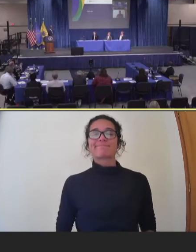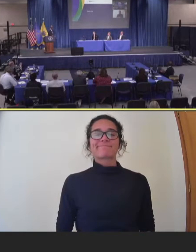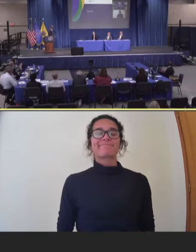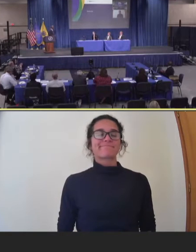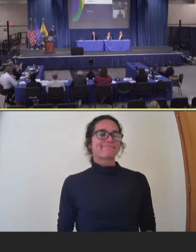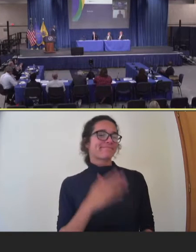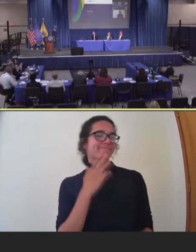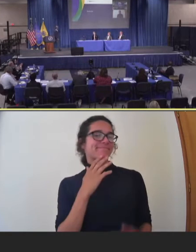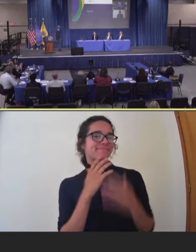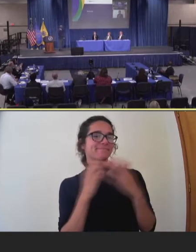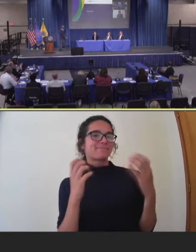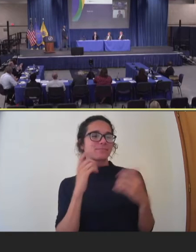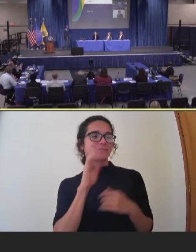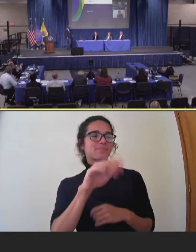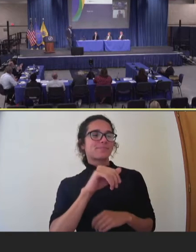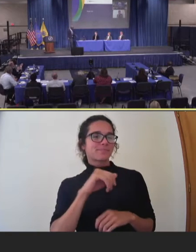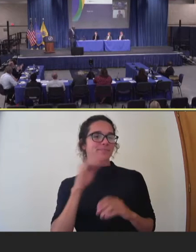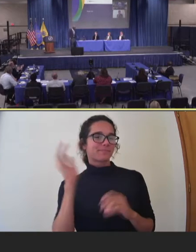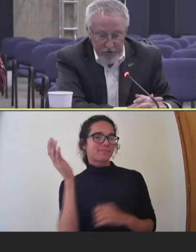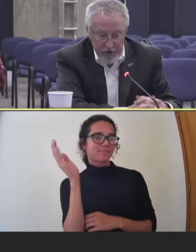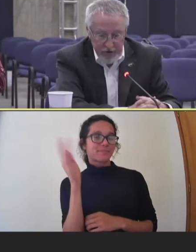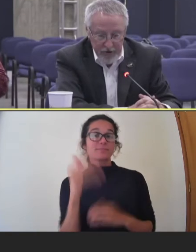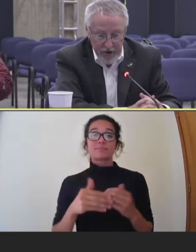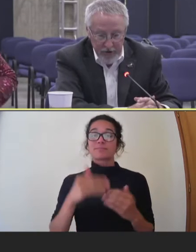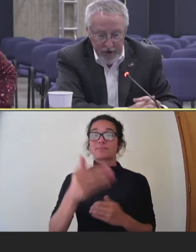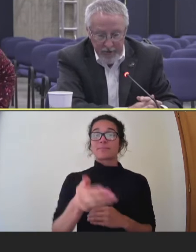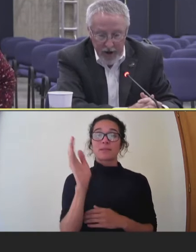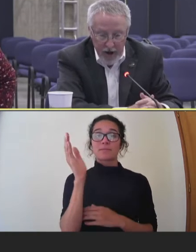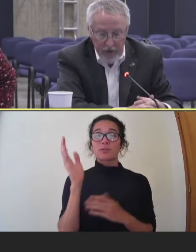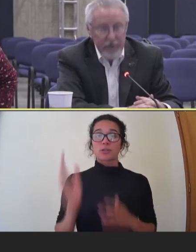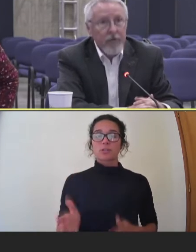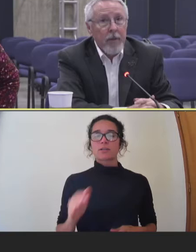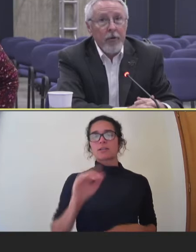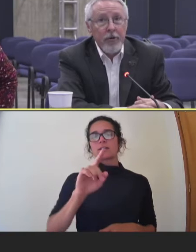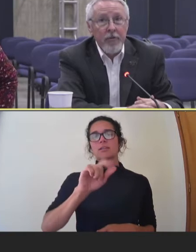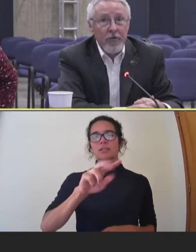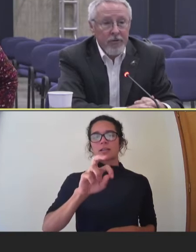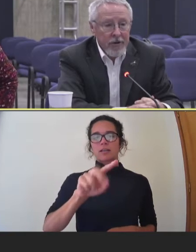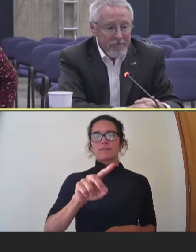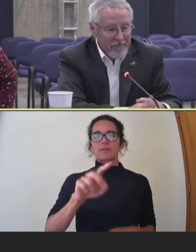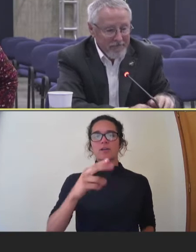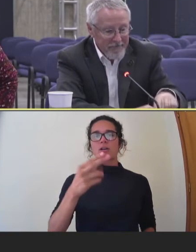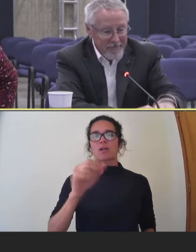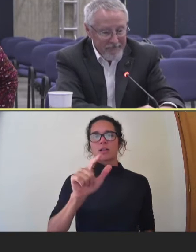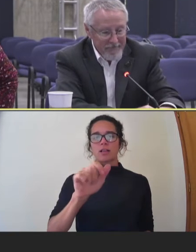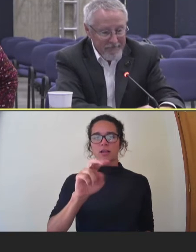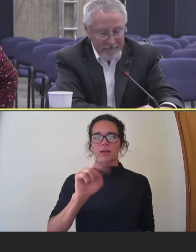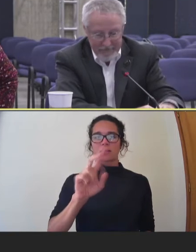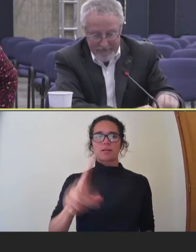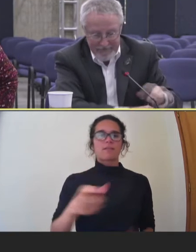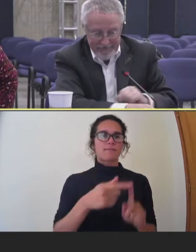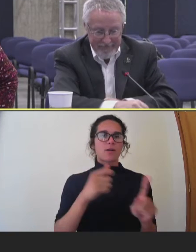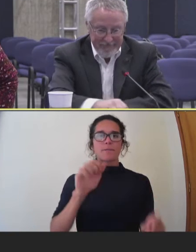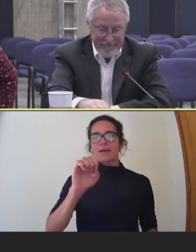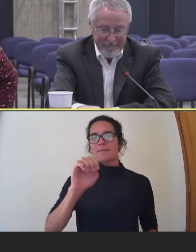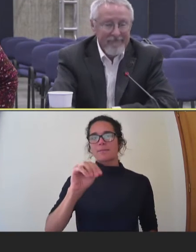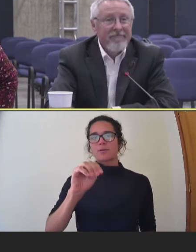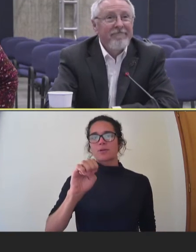presentation. Our next presenter is Dr. David Holland from Emory University.